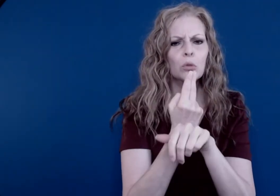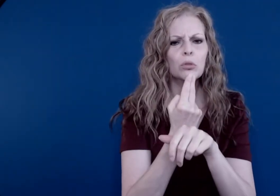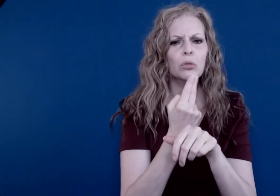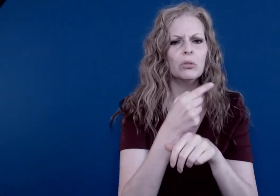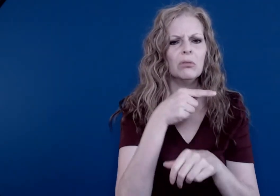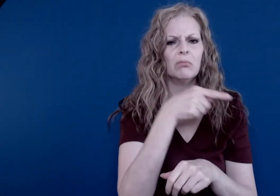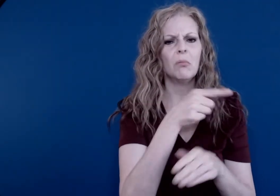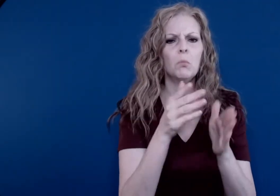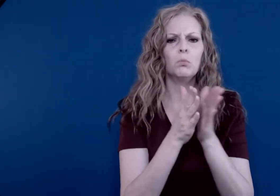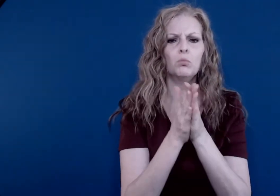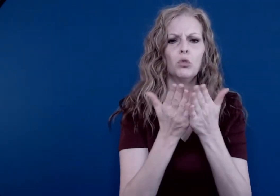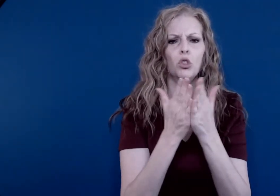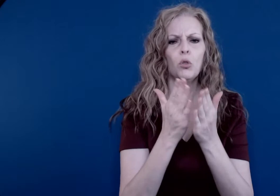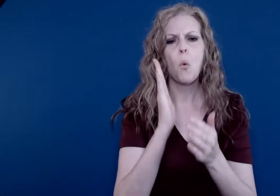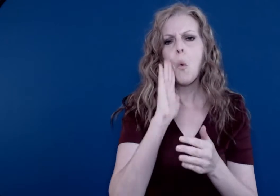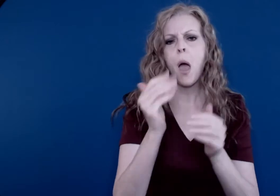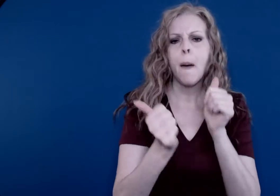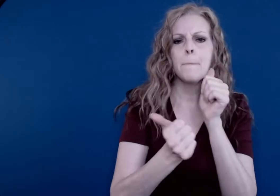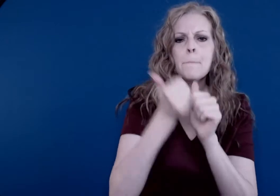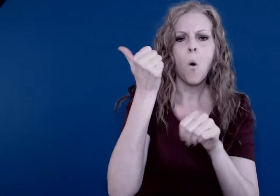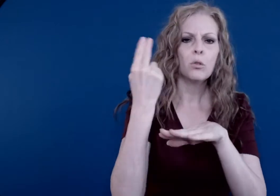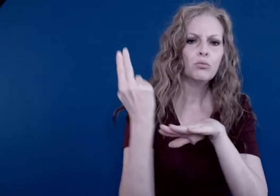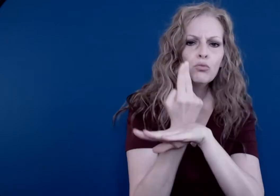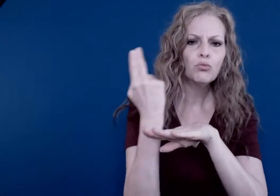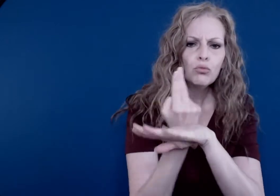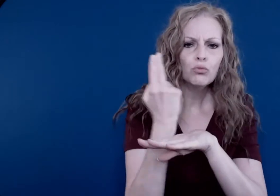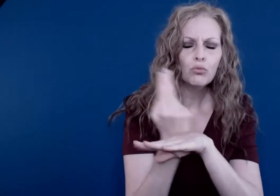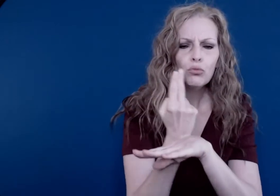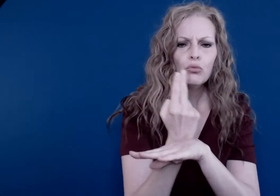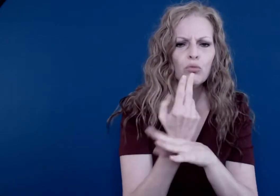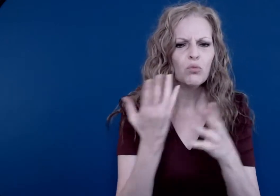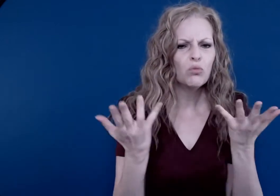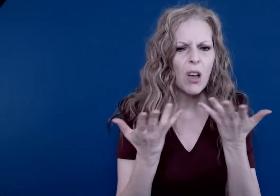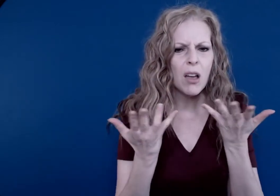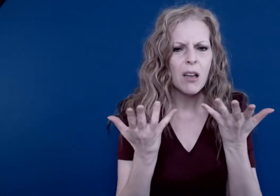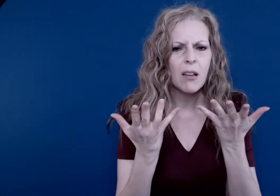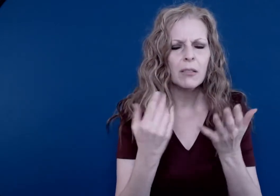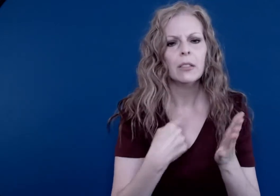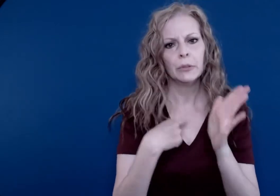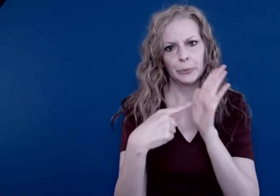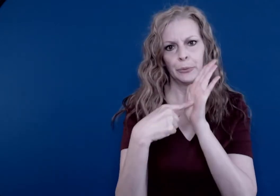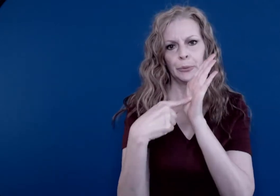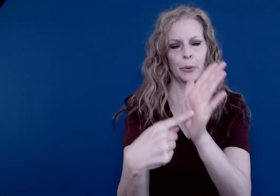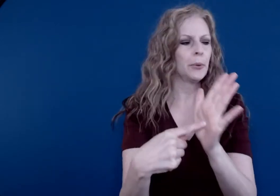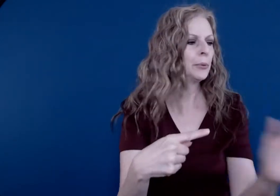I'm going to show you how to use the book and what you’ll be utilizing the most.